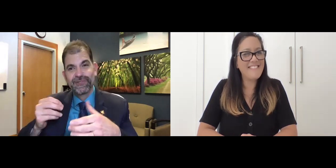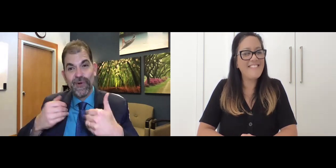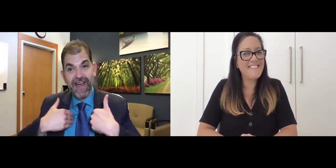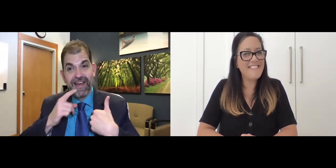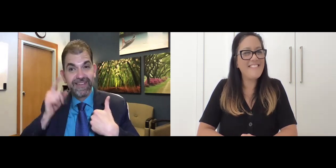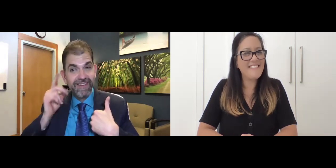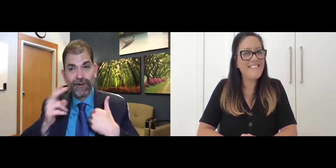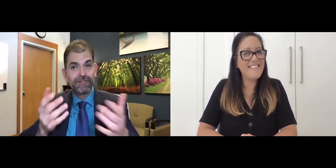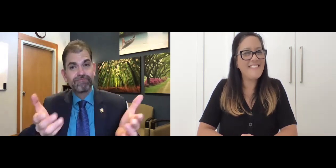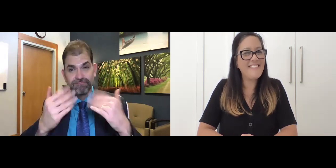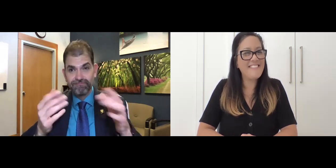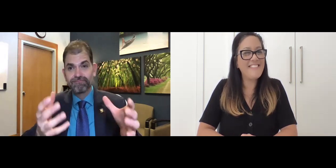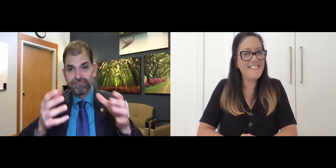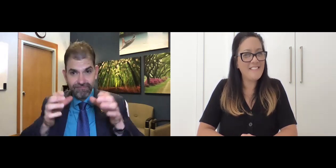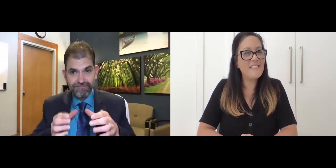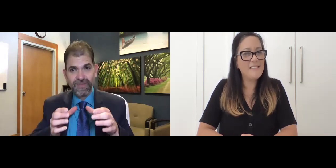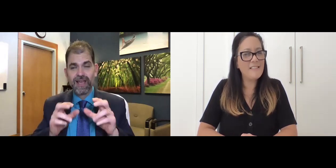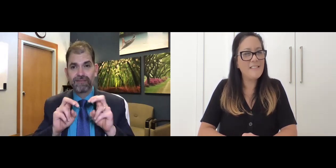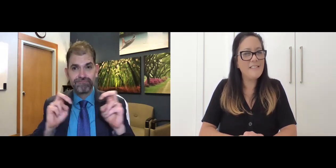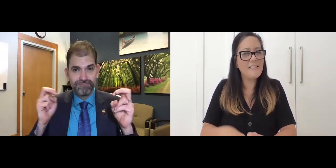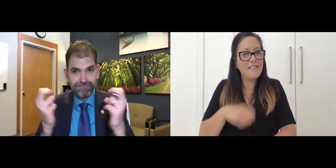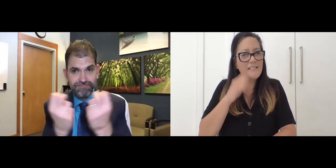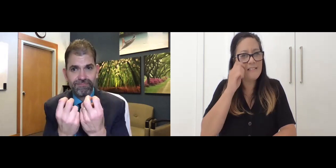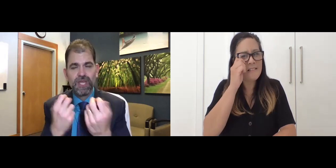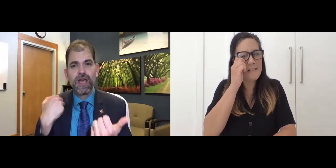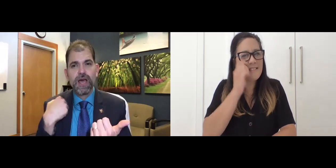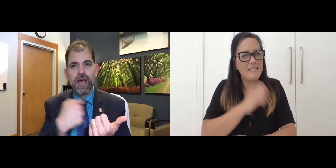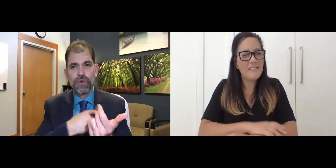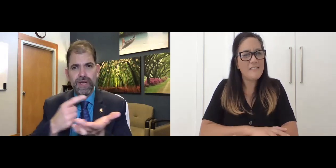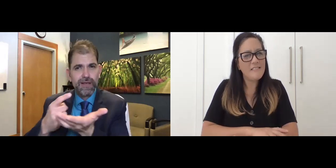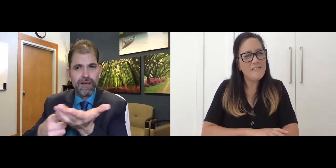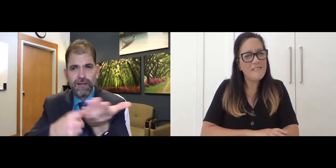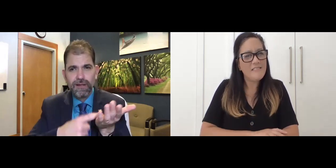the Stop Audism support group